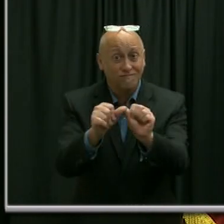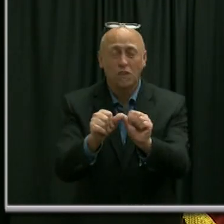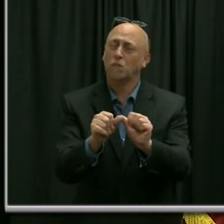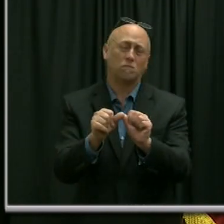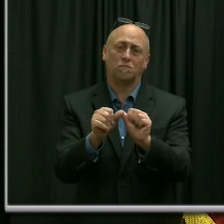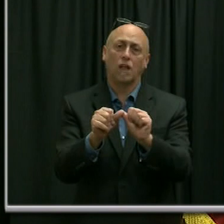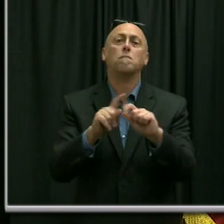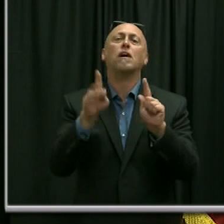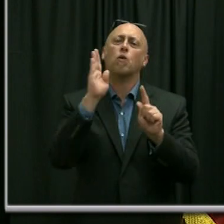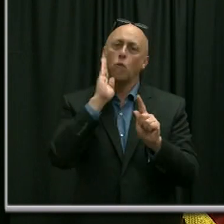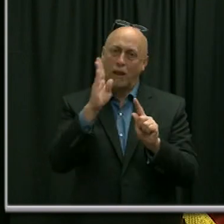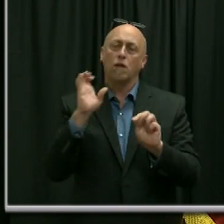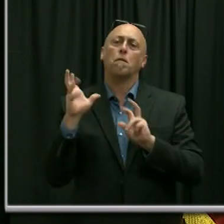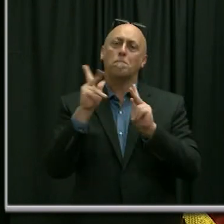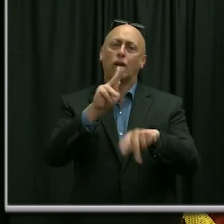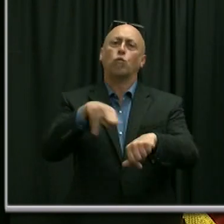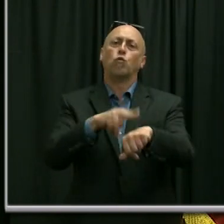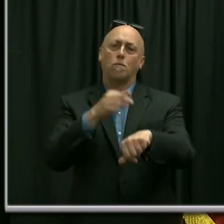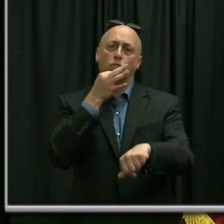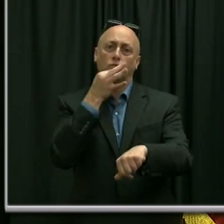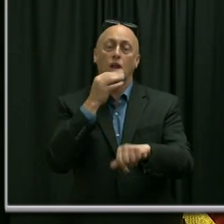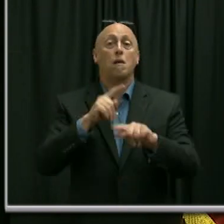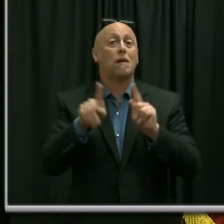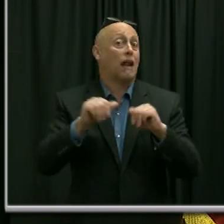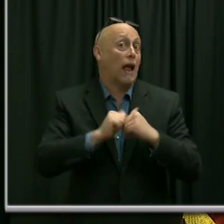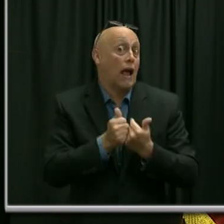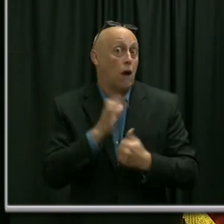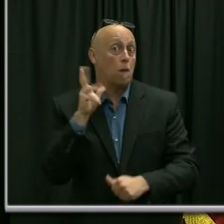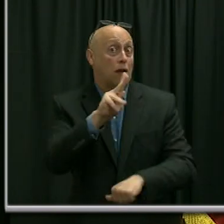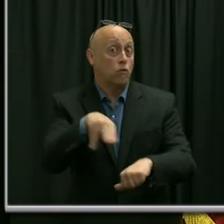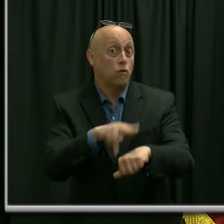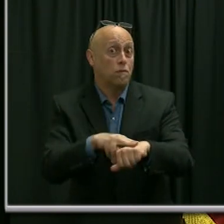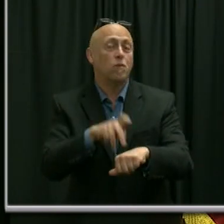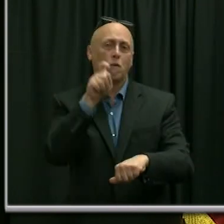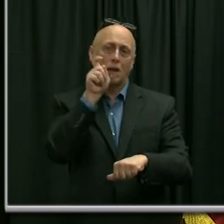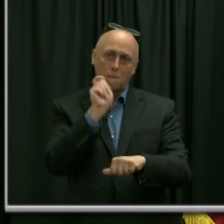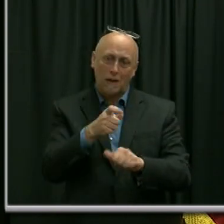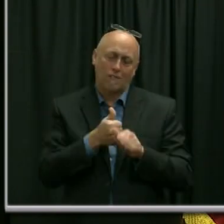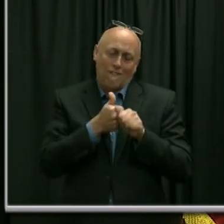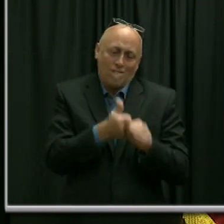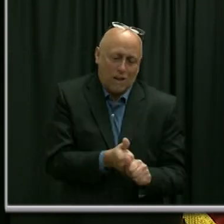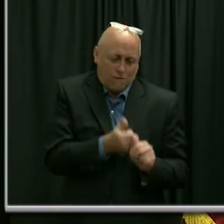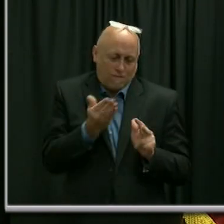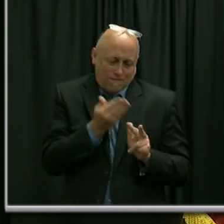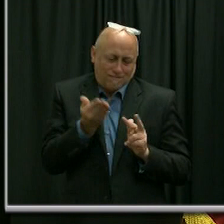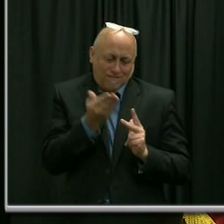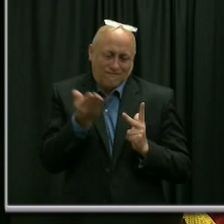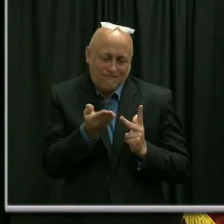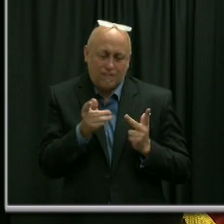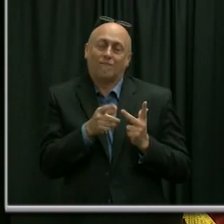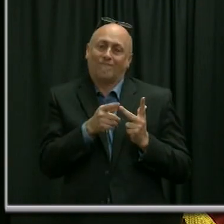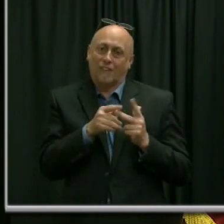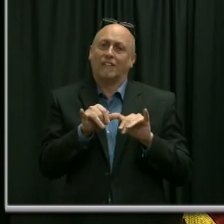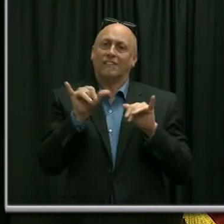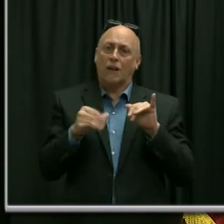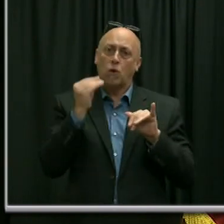RETURN TO OUR NORMAL ROUTINES BUT WE MUST TAKE THESE STEPS TO